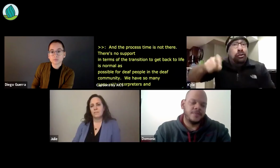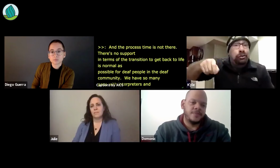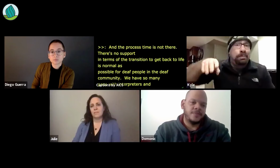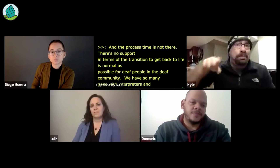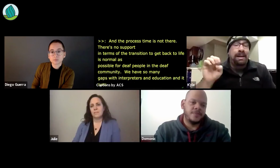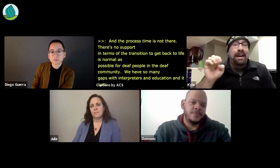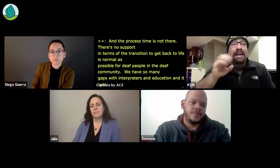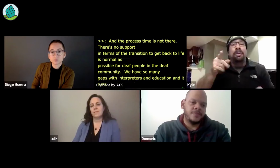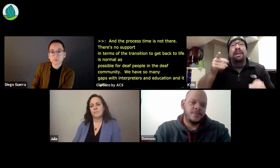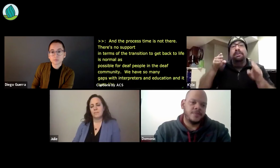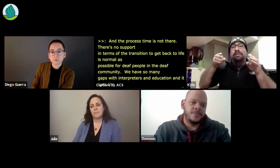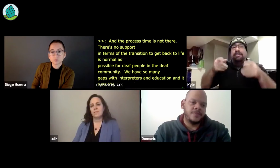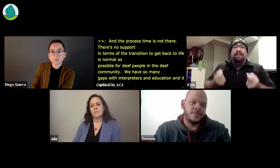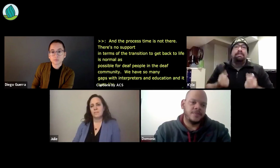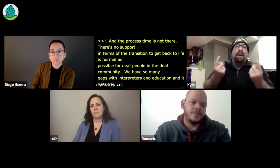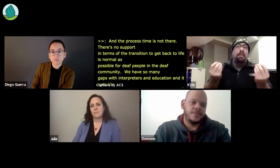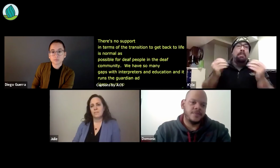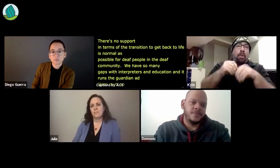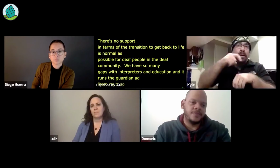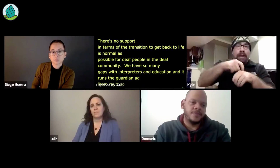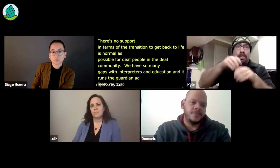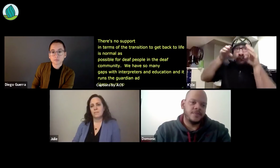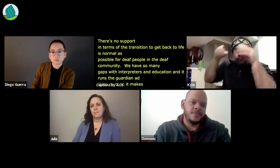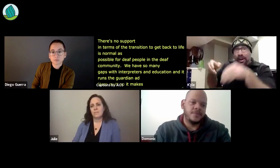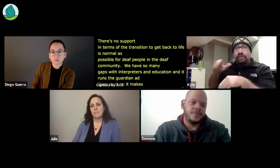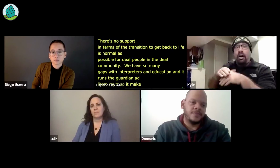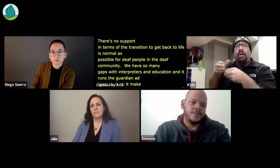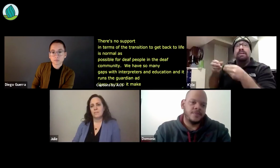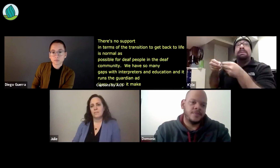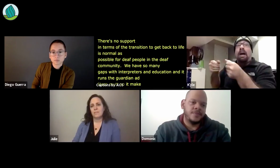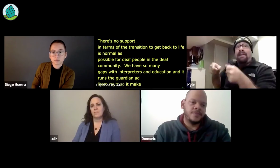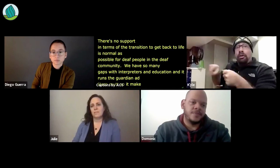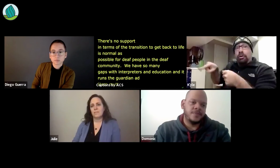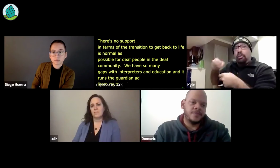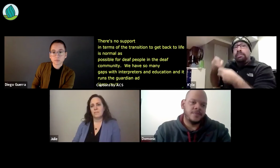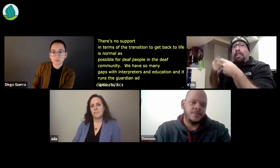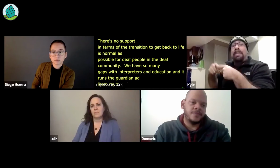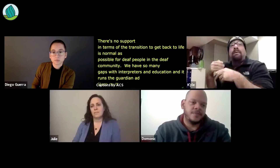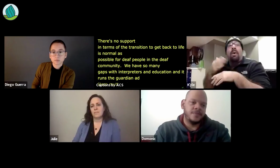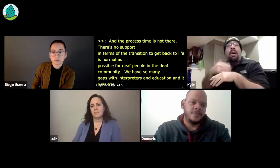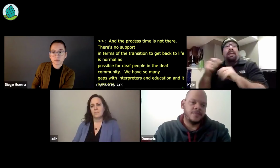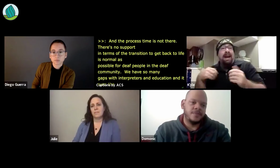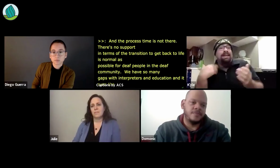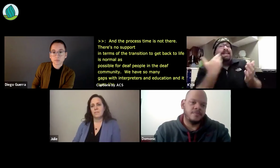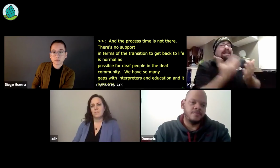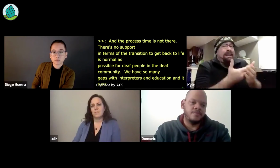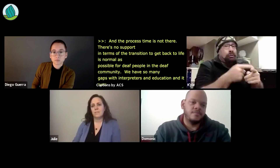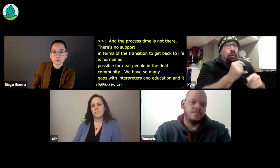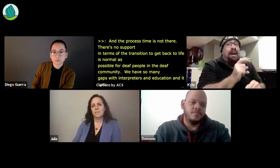We spend more time and energy focusing on solving this problem than we can get to actually where we